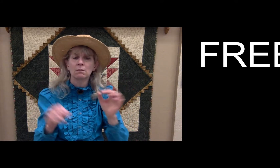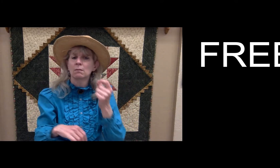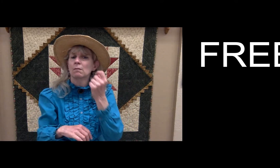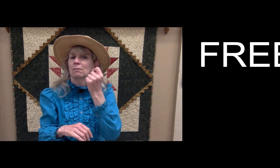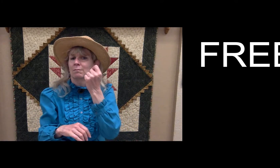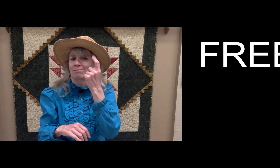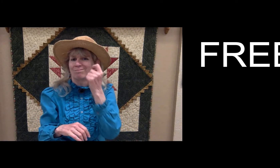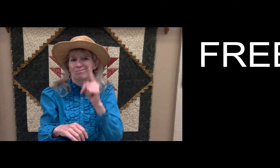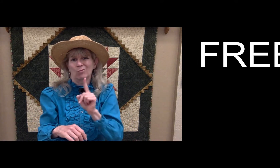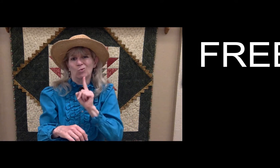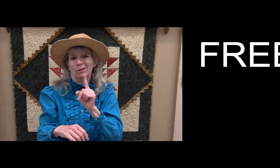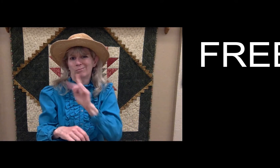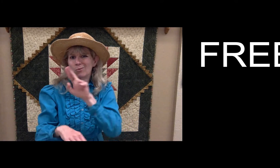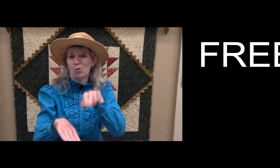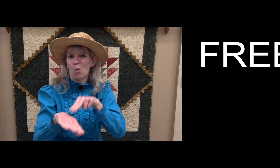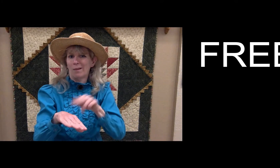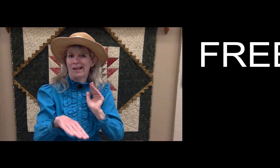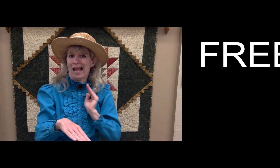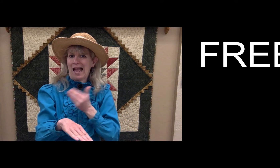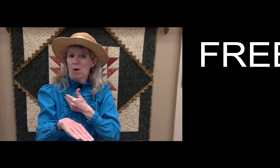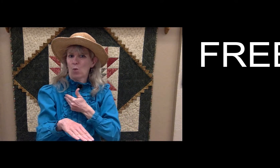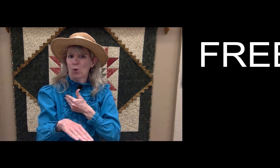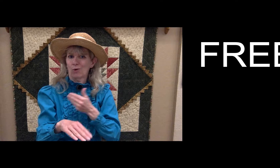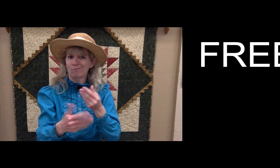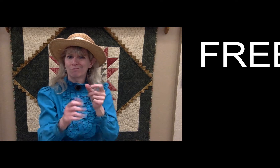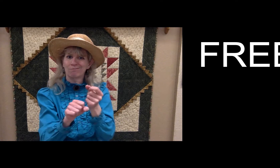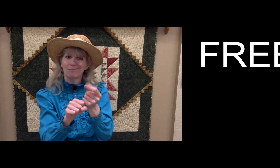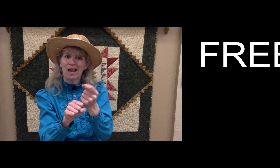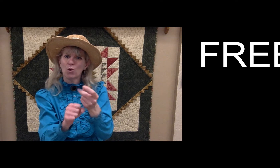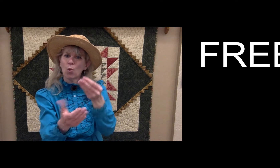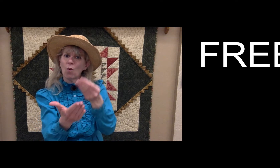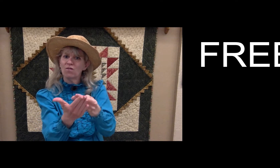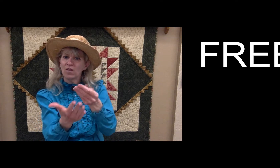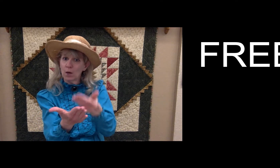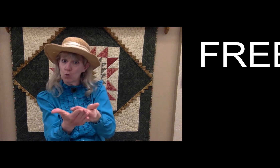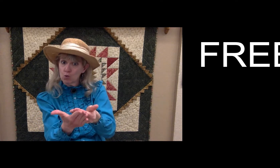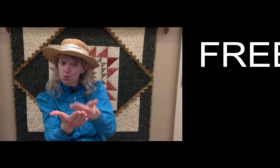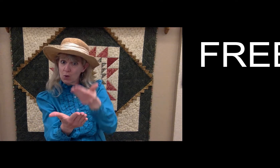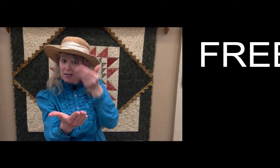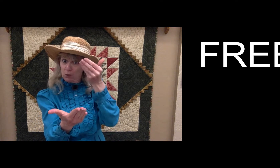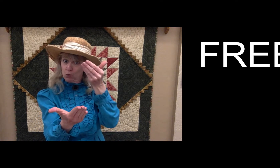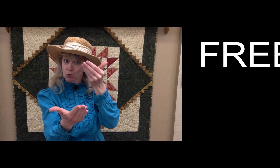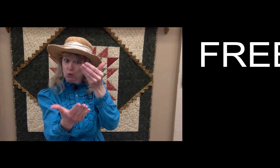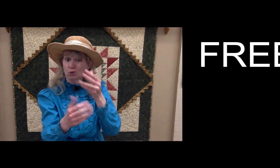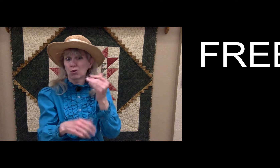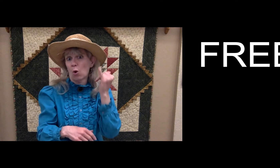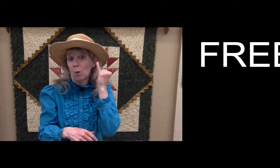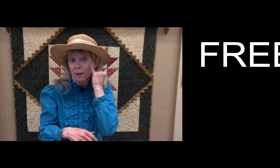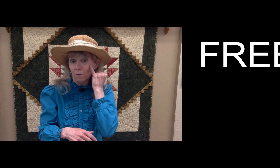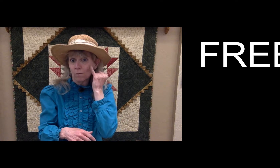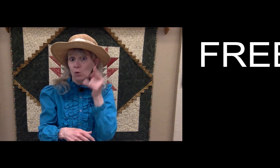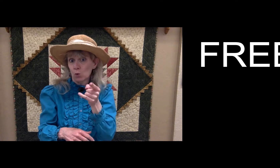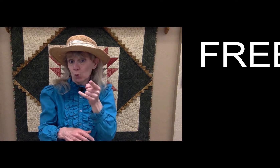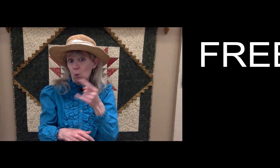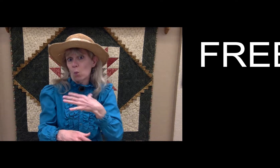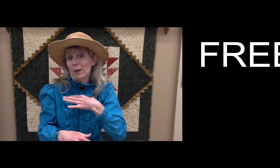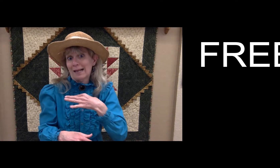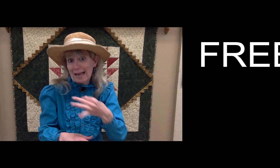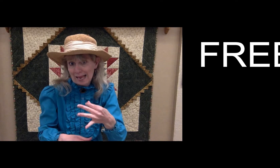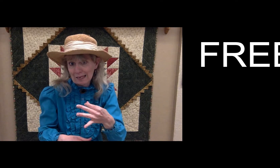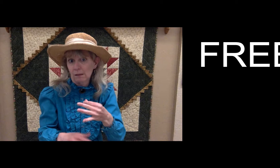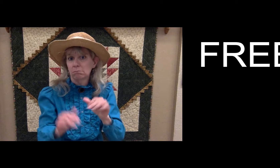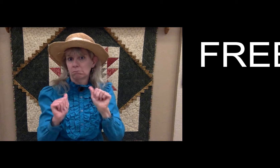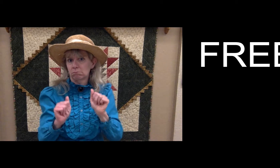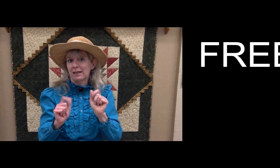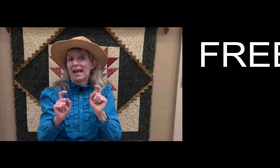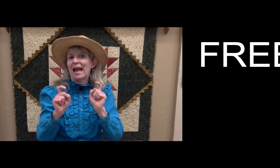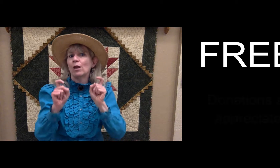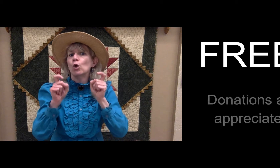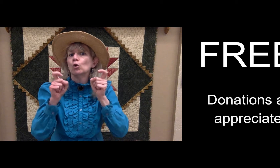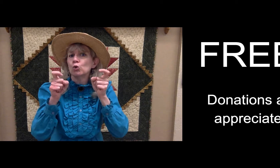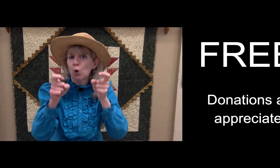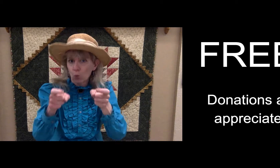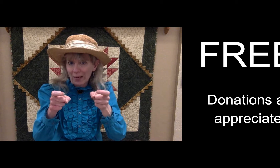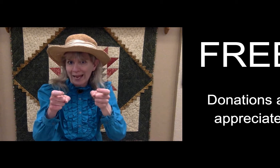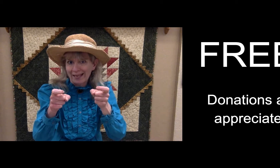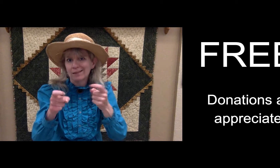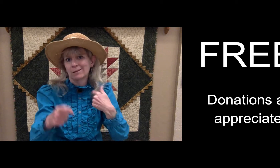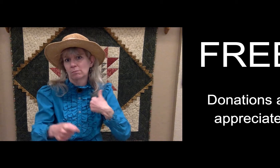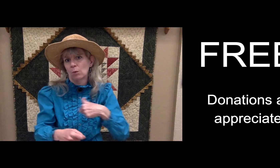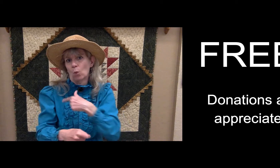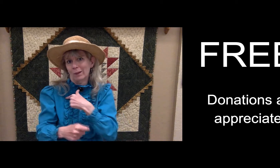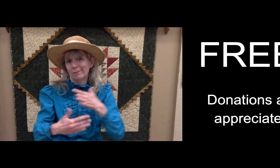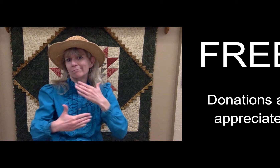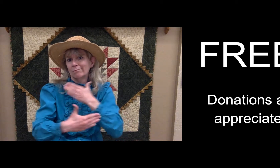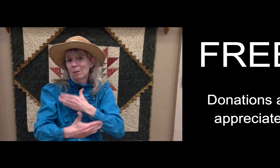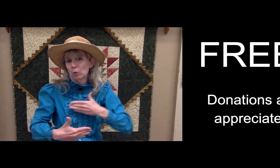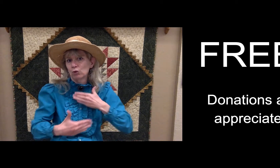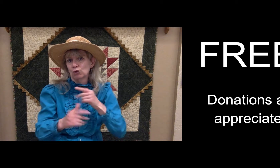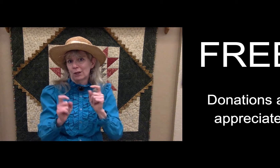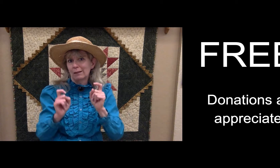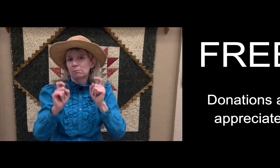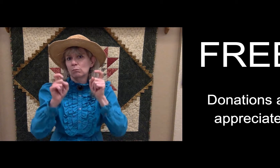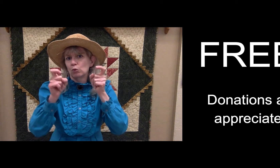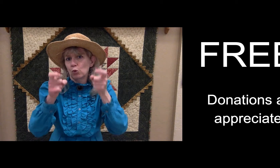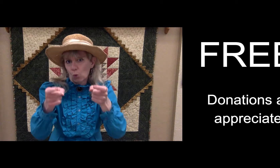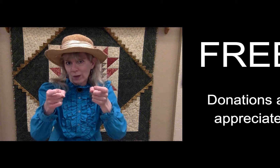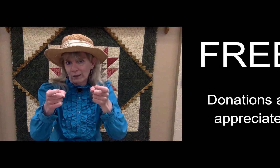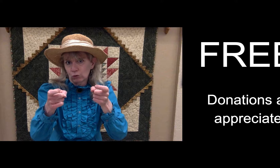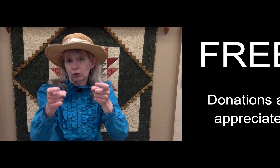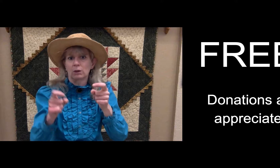Normally, it is our annual fundraiser, so if you would like to donate, we would appreciate your donation.